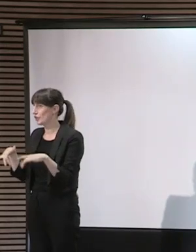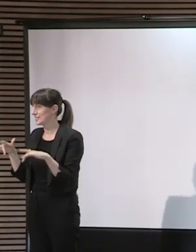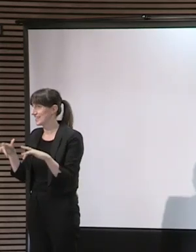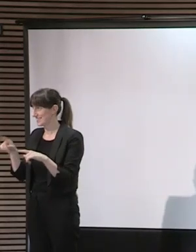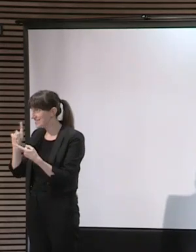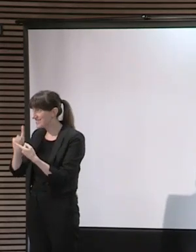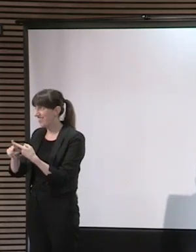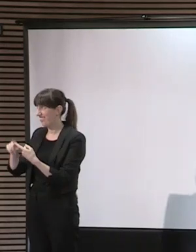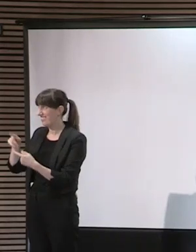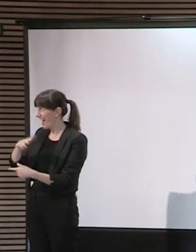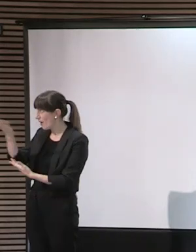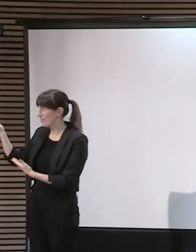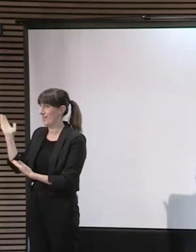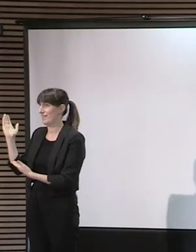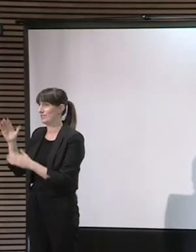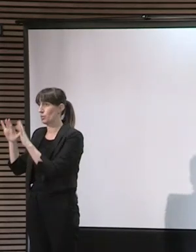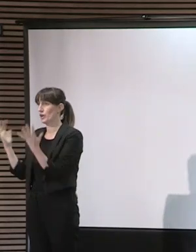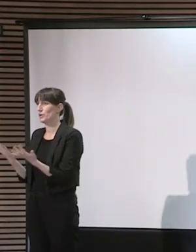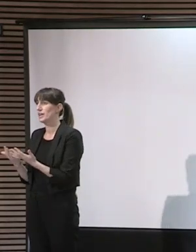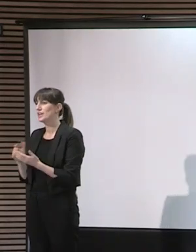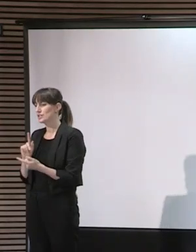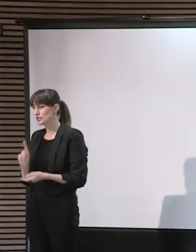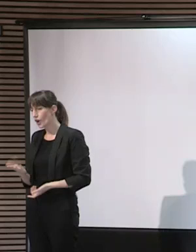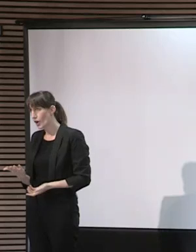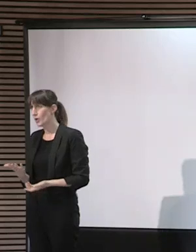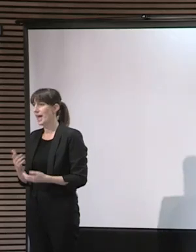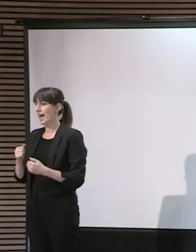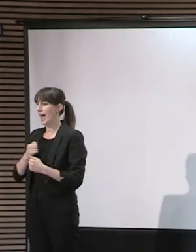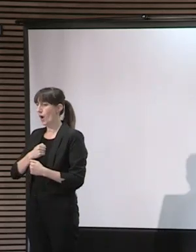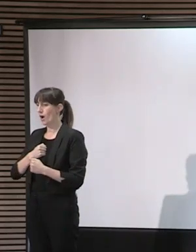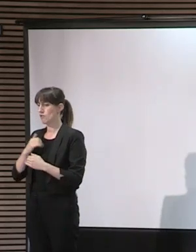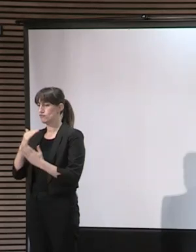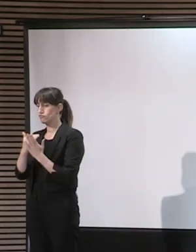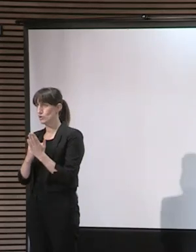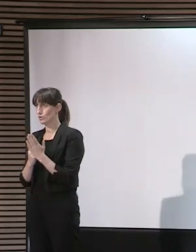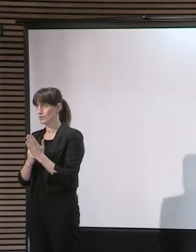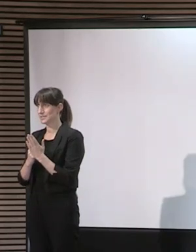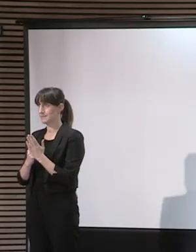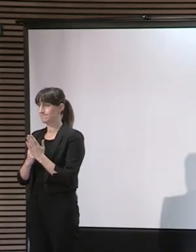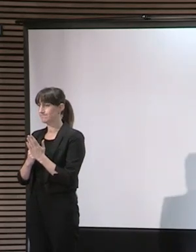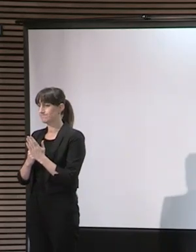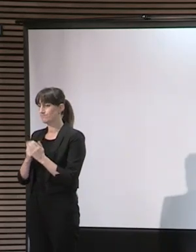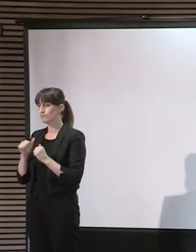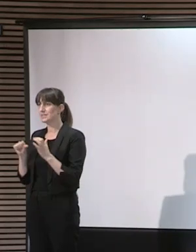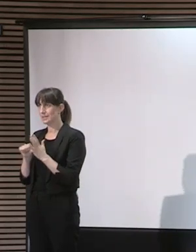there. And we still have a very strong set of limitations